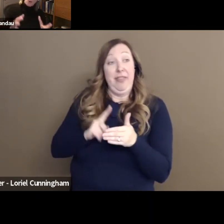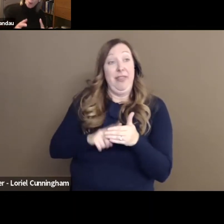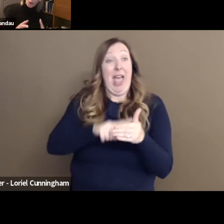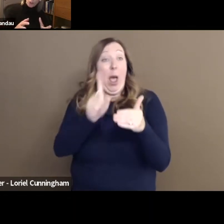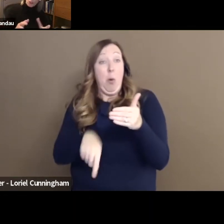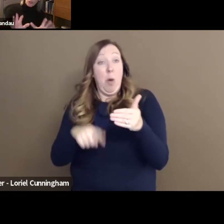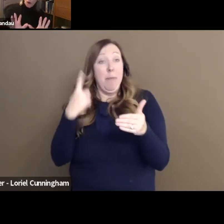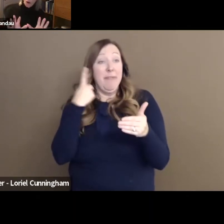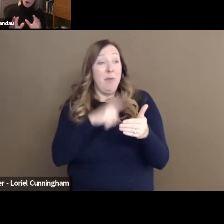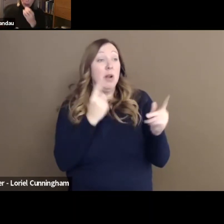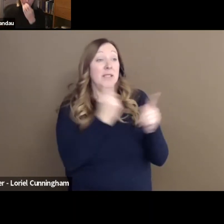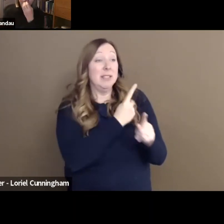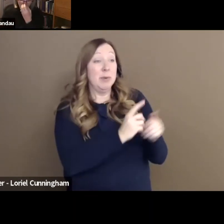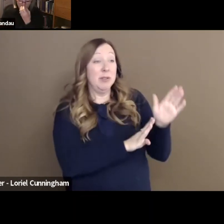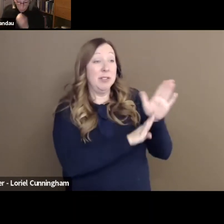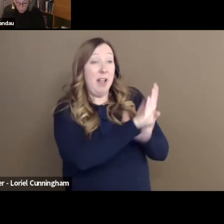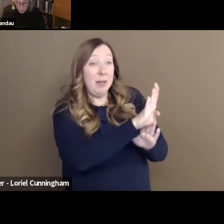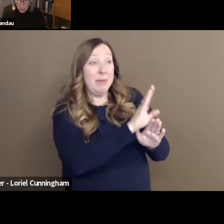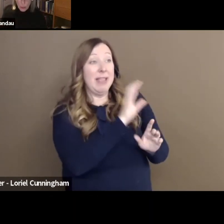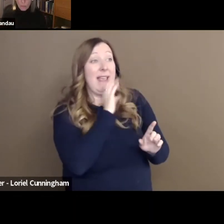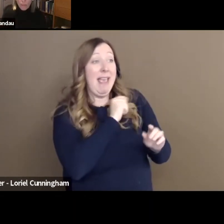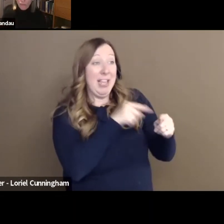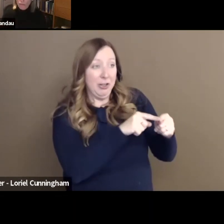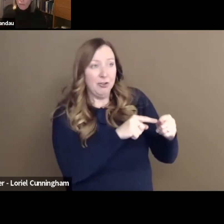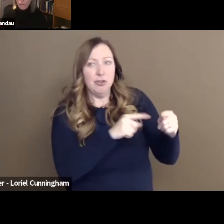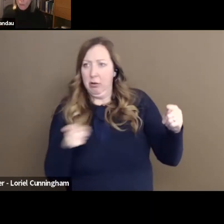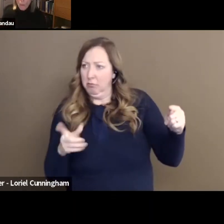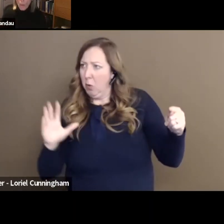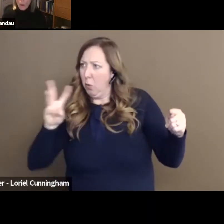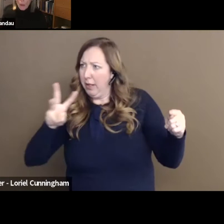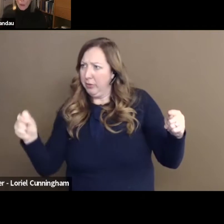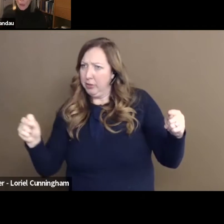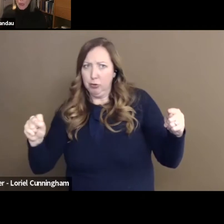worse on a particular task